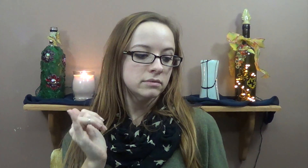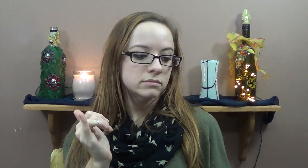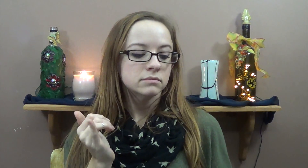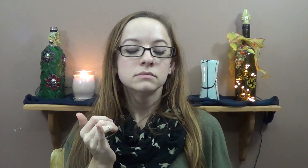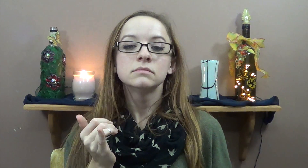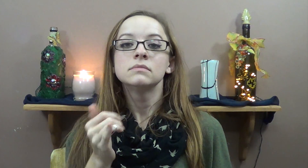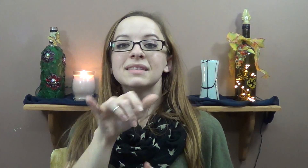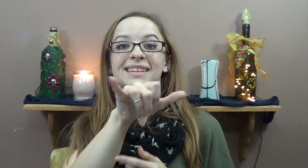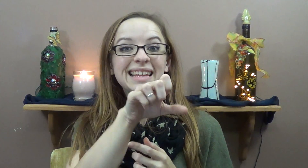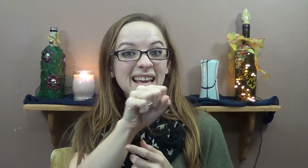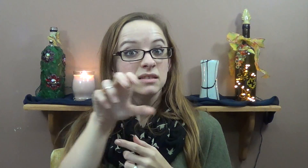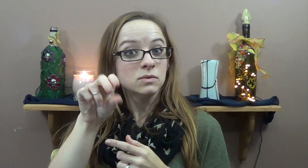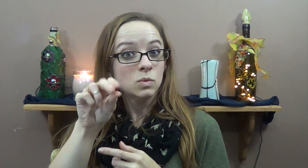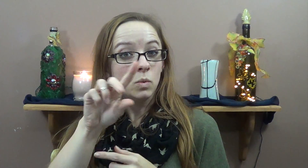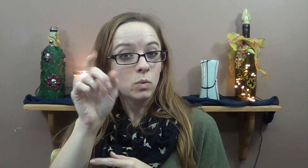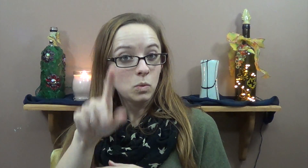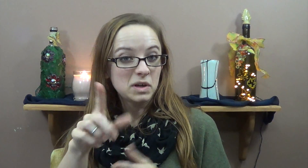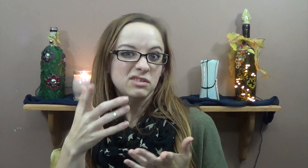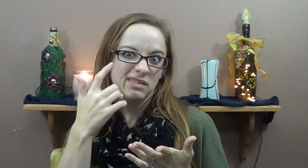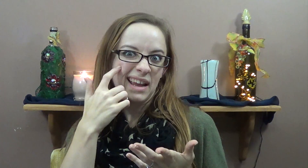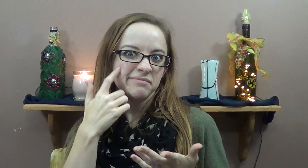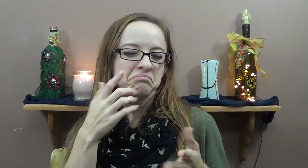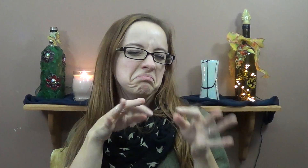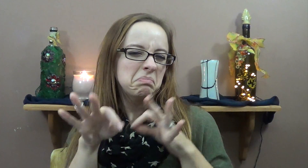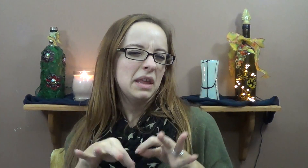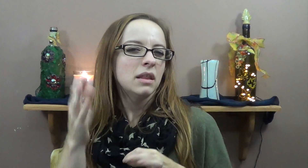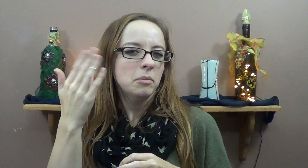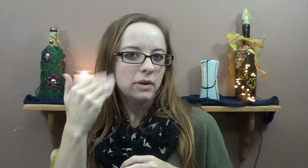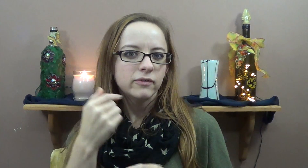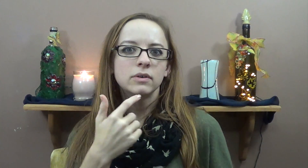they work in questions as well. So for example yes or no questions.